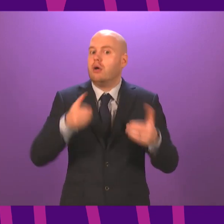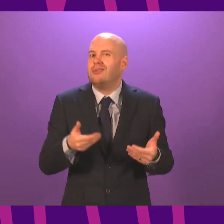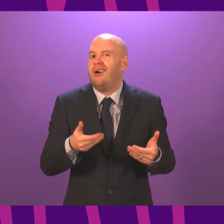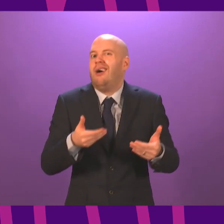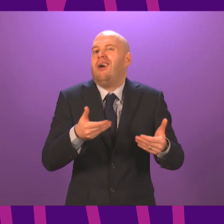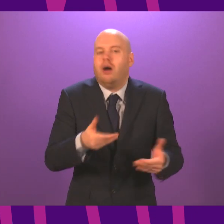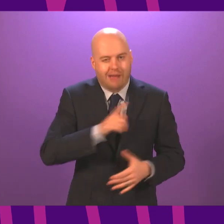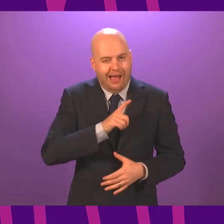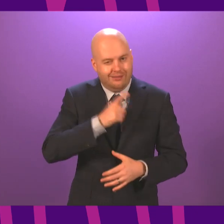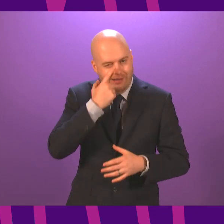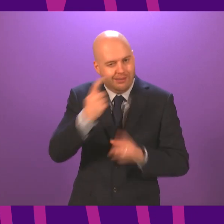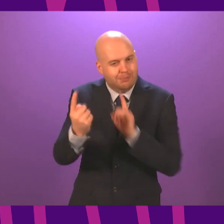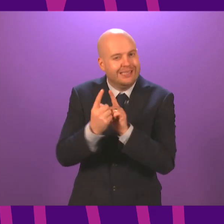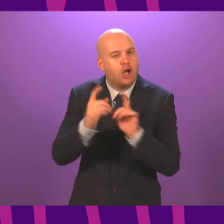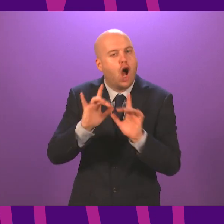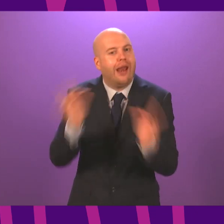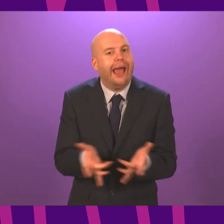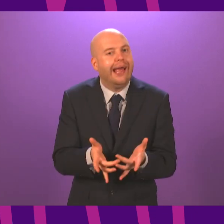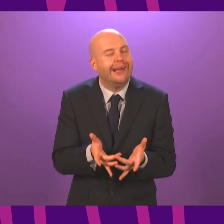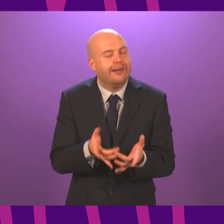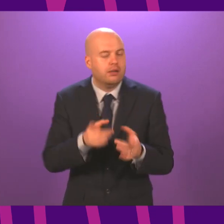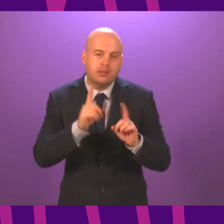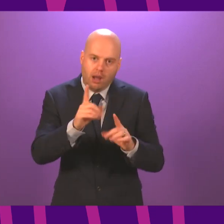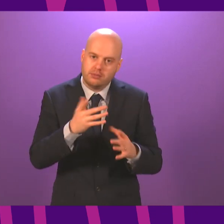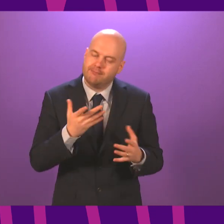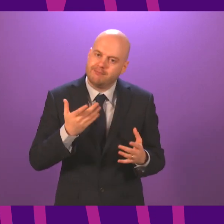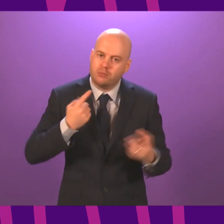but engagement remains at the heart of our work, despite its being done in a different way.